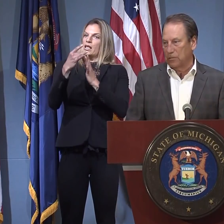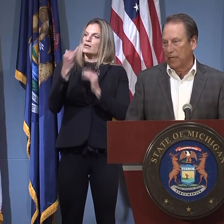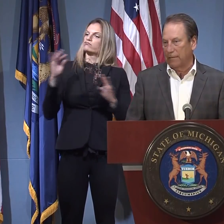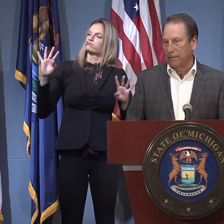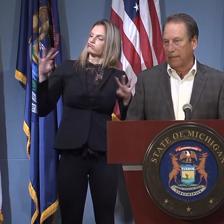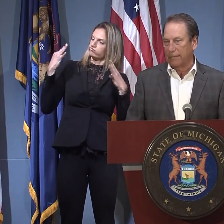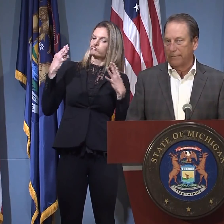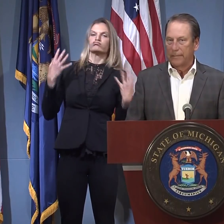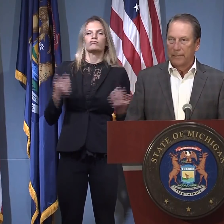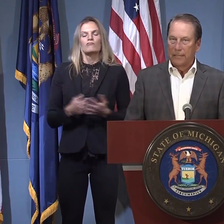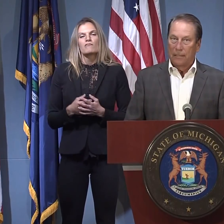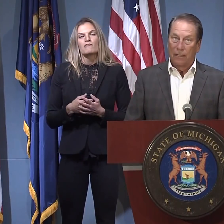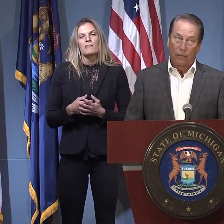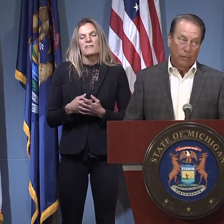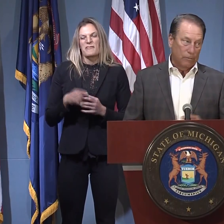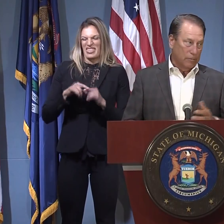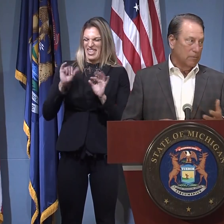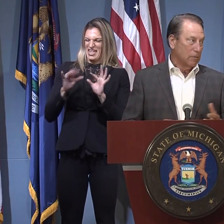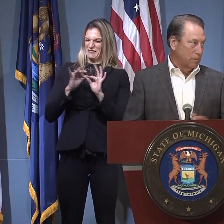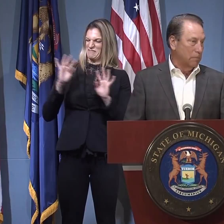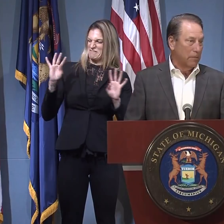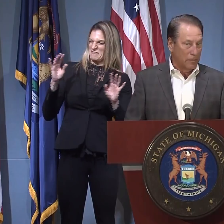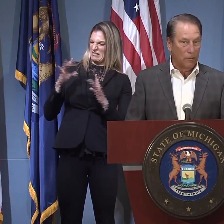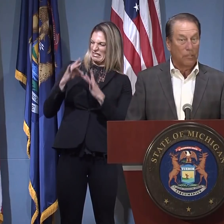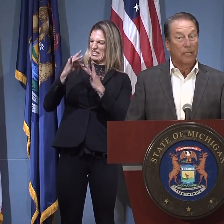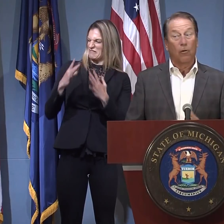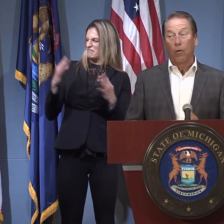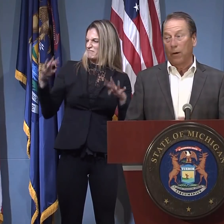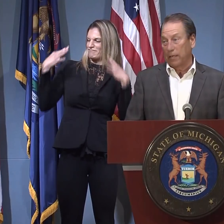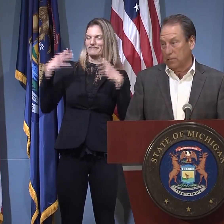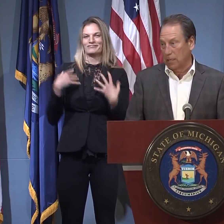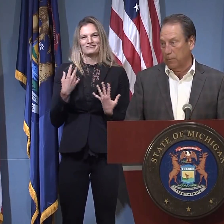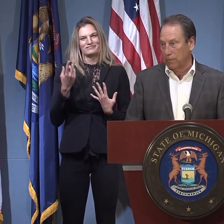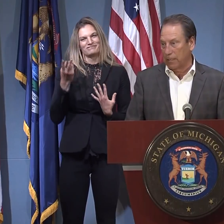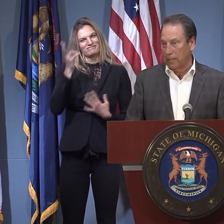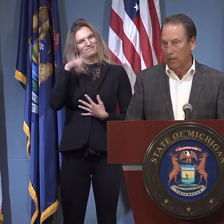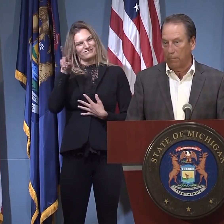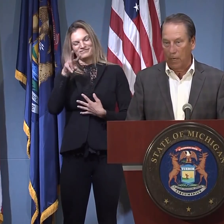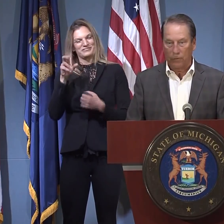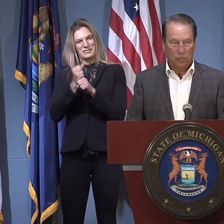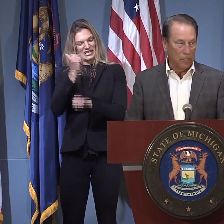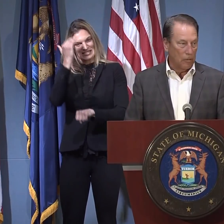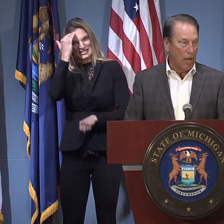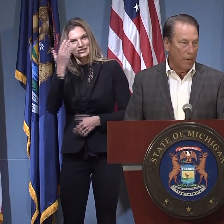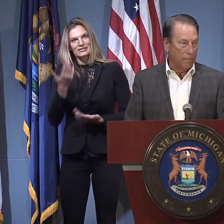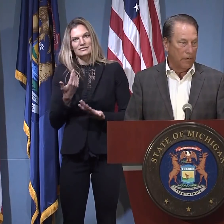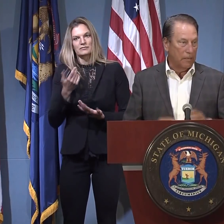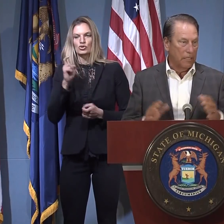THOUGHT ABOUT LEADING BY EXAMPLE, I KIND OF HATE THE PHRASE, BECAUSE LEAD BY EXAMPLE MEANS THAT, ALTHOUGH, THERE IS